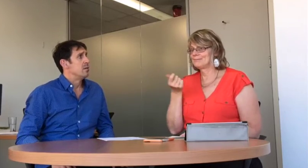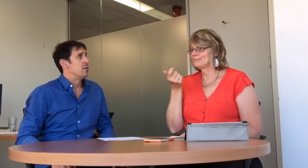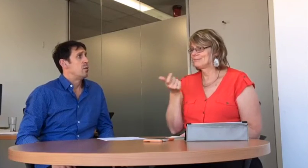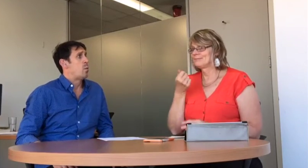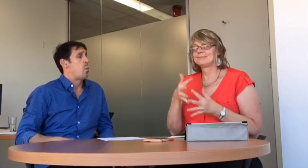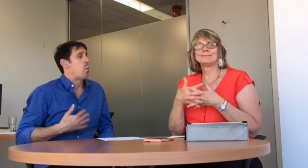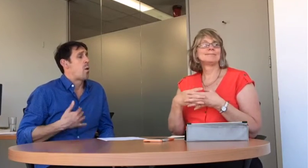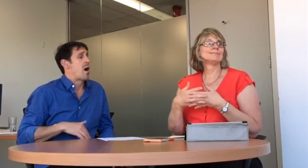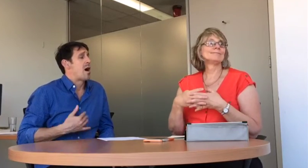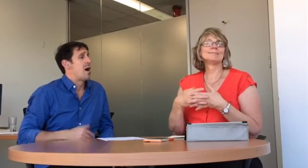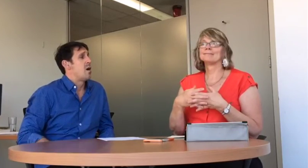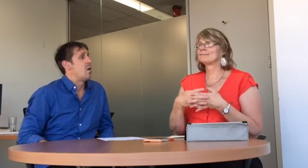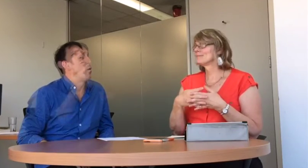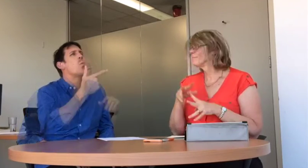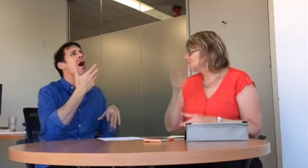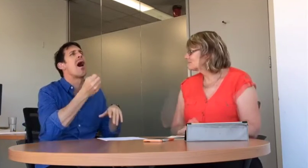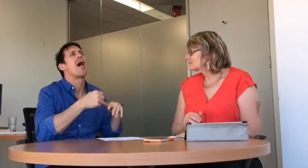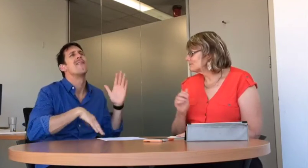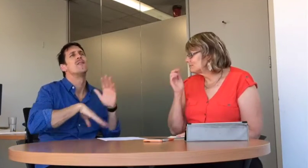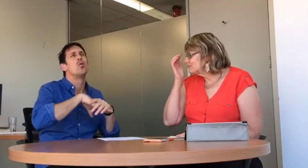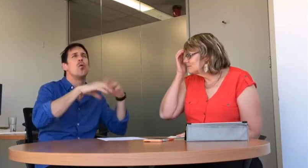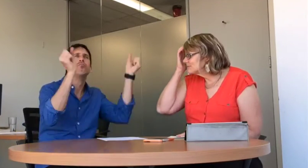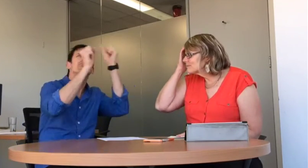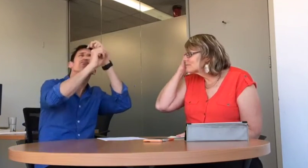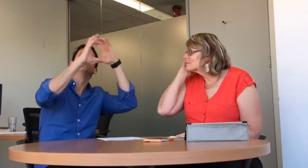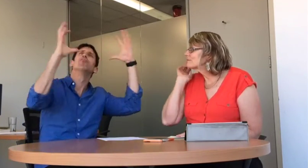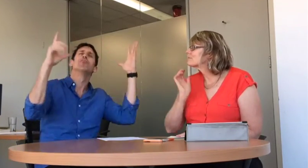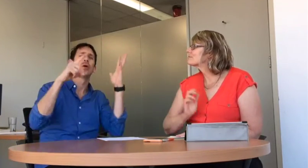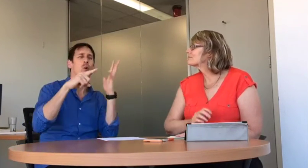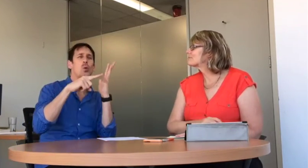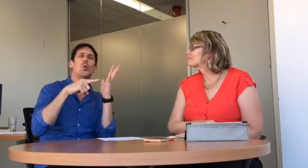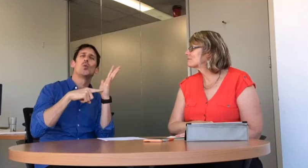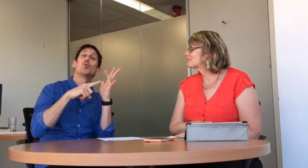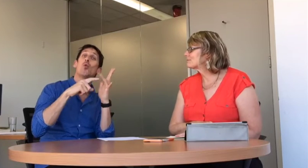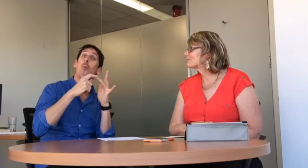and the rest are on welfare and not a part of the workforce.